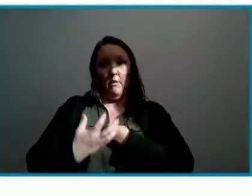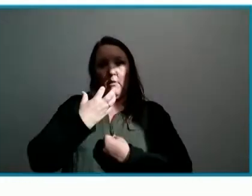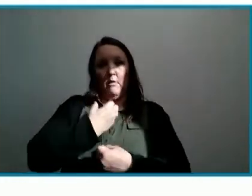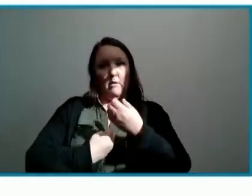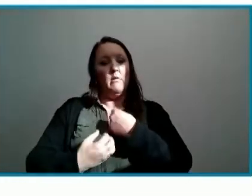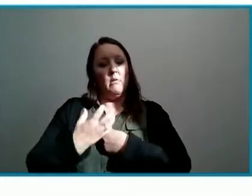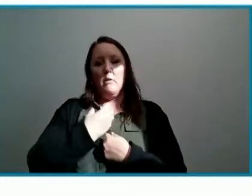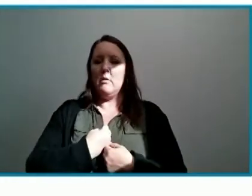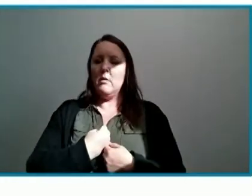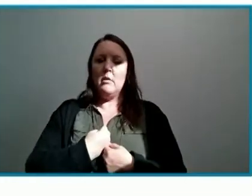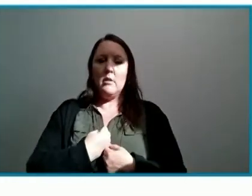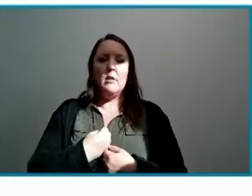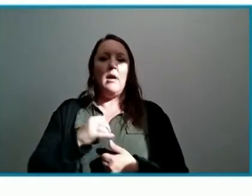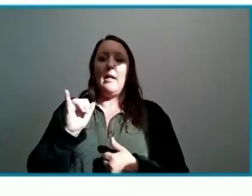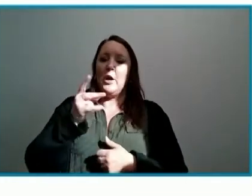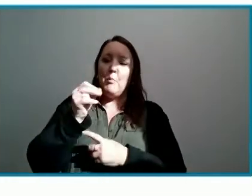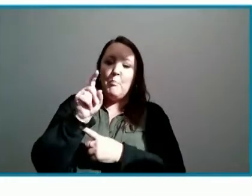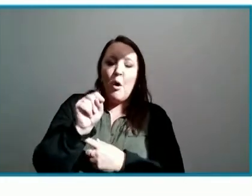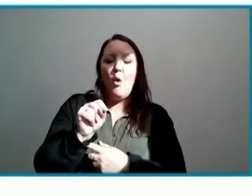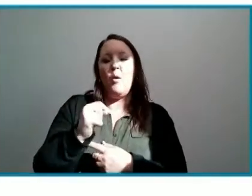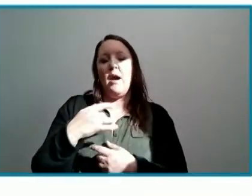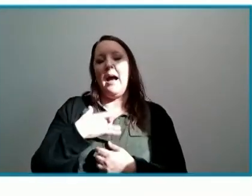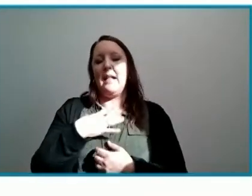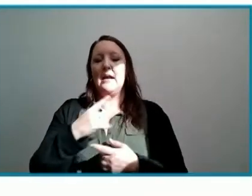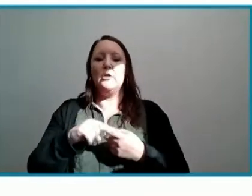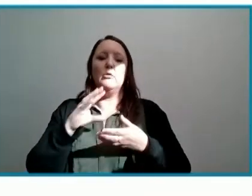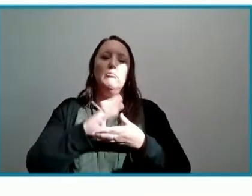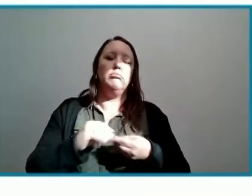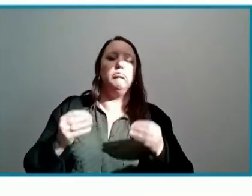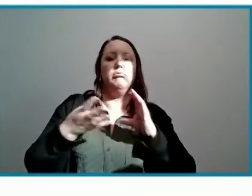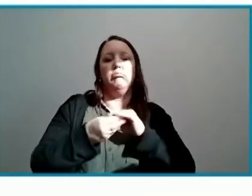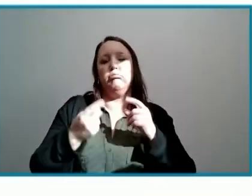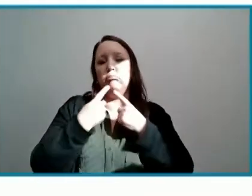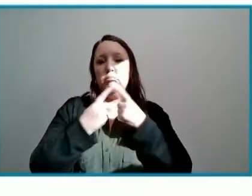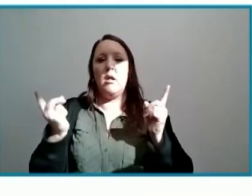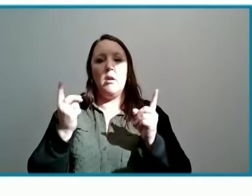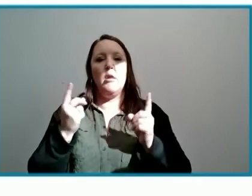as a poet, as a storyteller, you can, um, uh, uh,